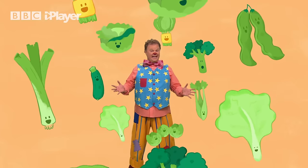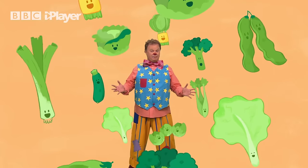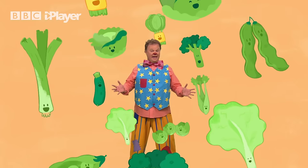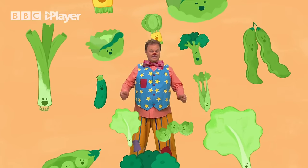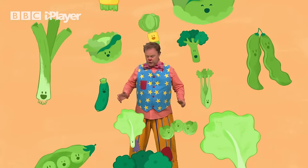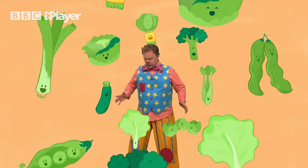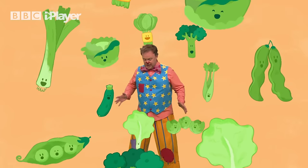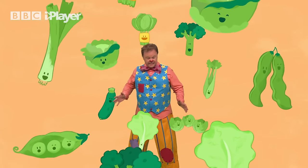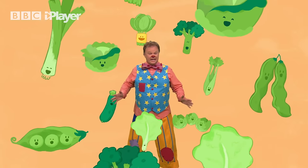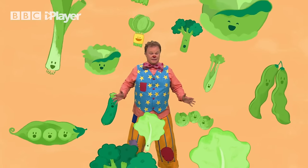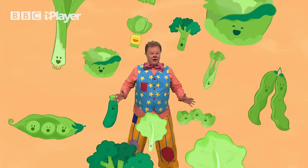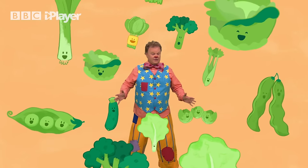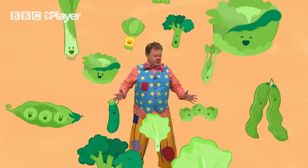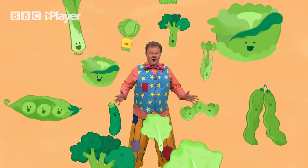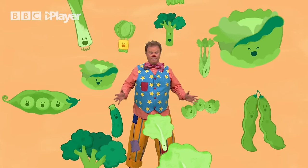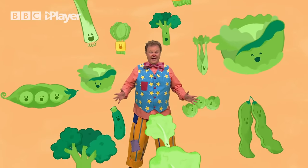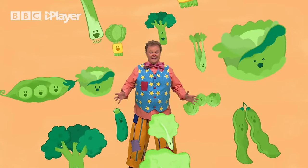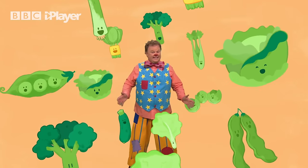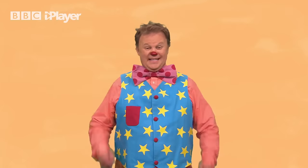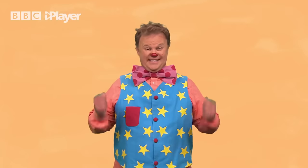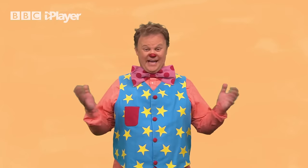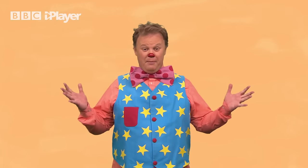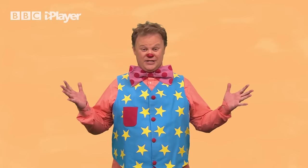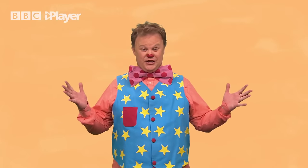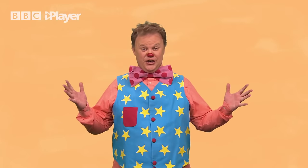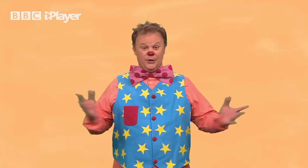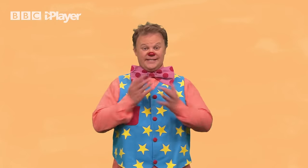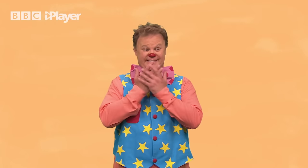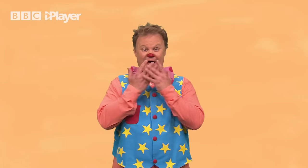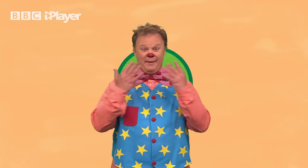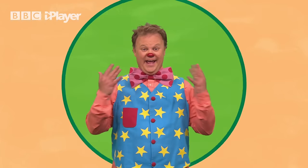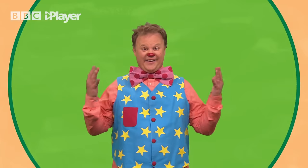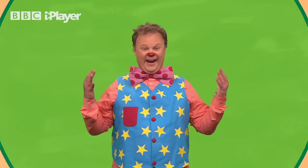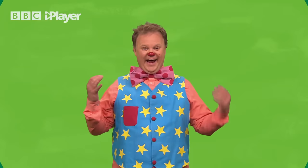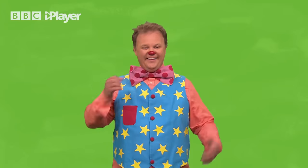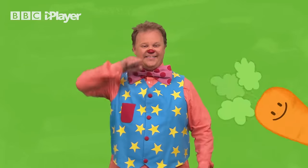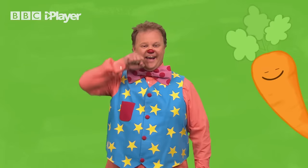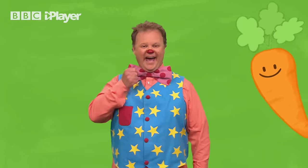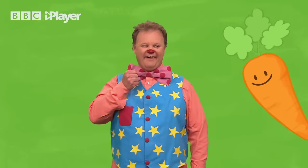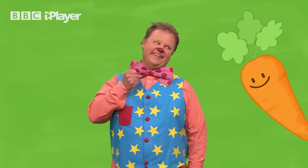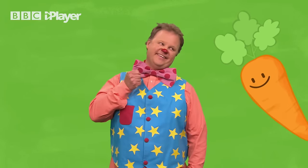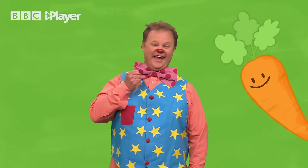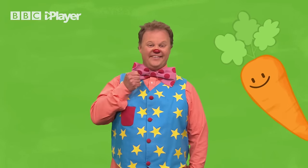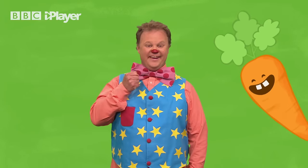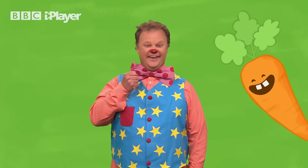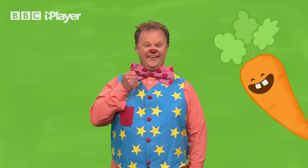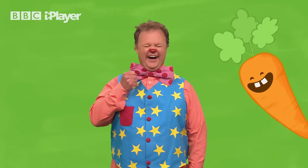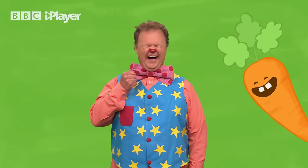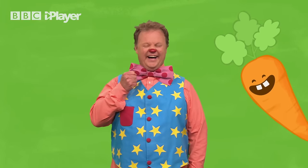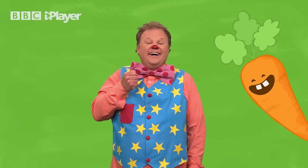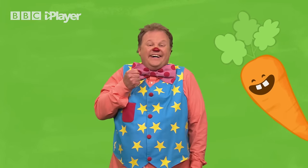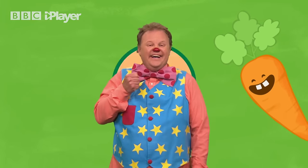yes please courgettes sprouts and runner beans so much to choose so many greens carrots are tasty too